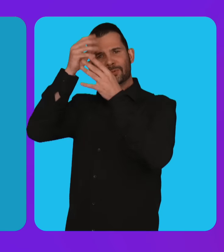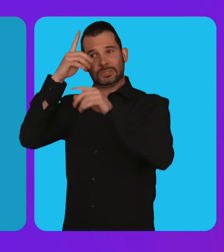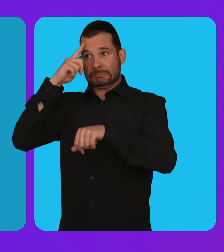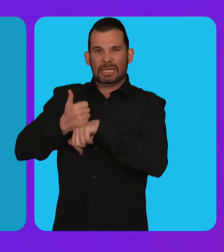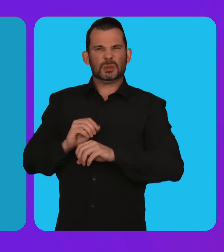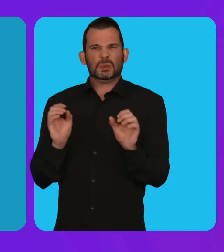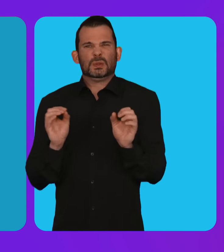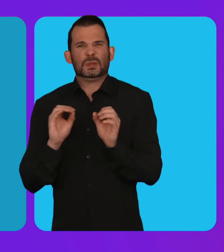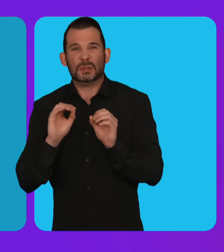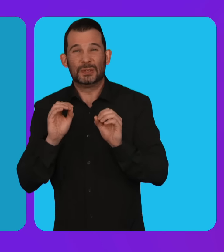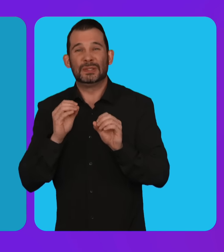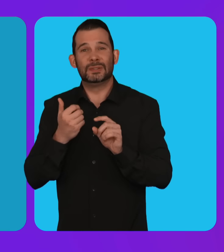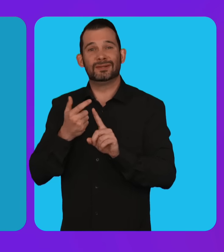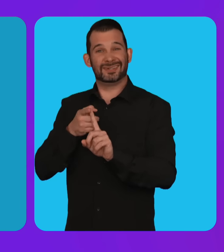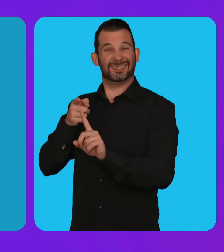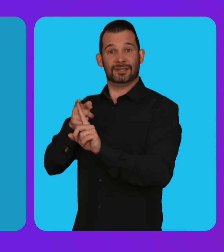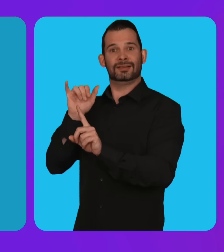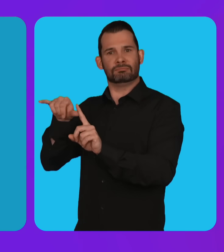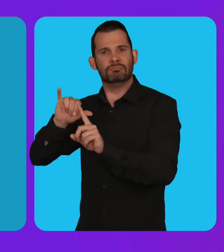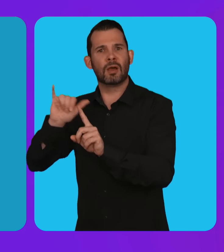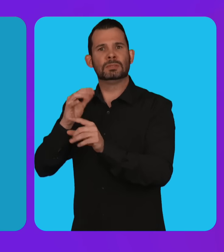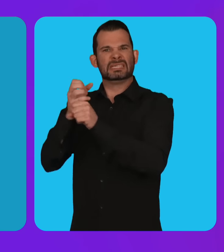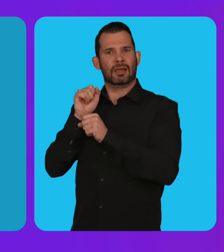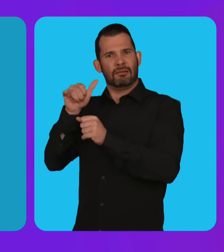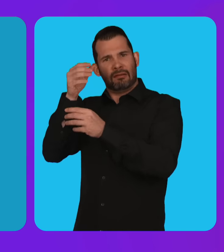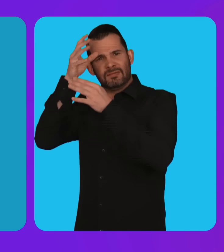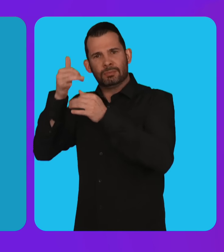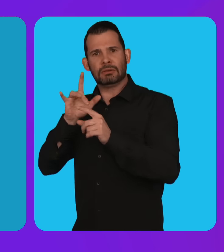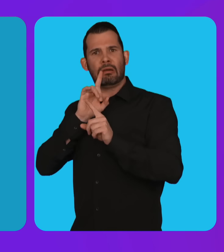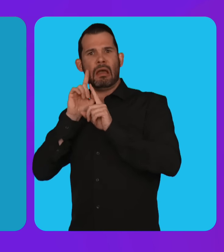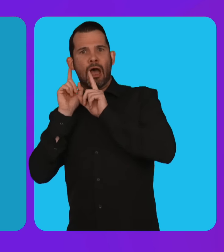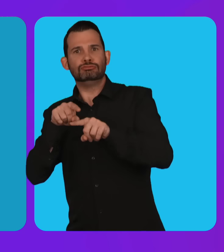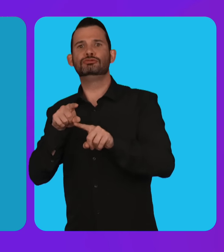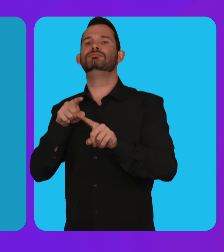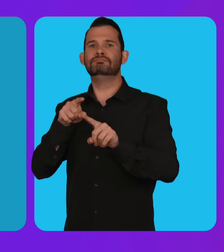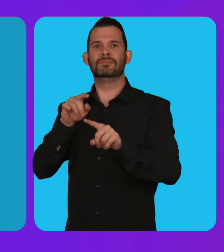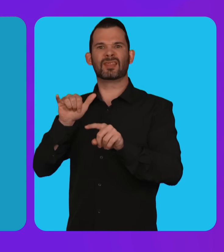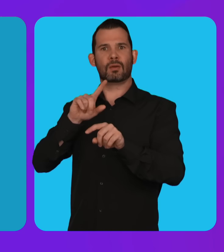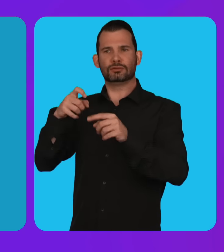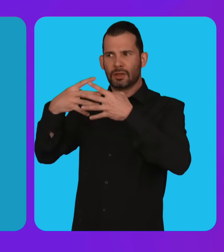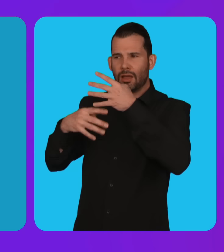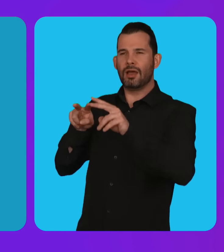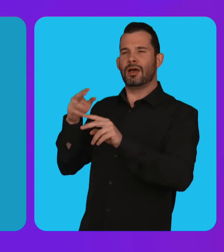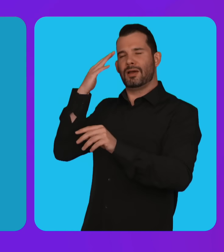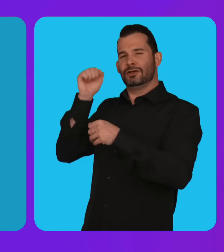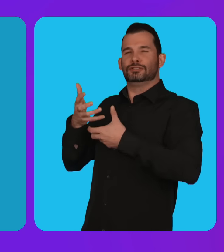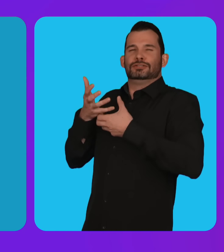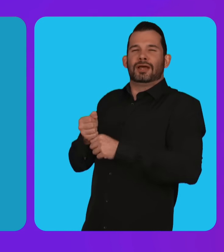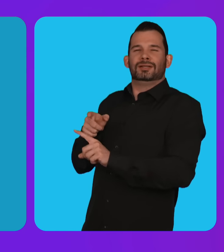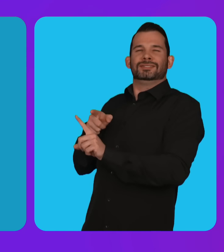you get the most objective info, unbiased info, and then